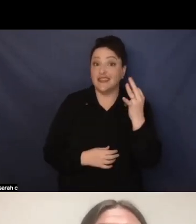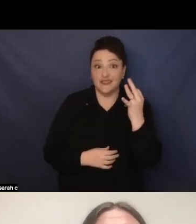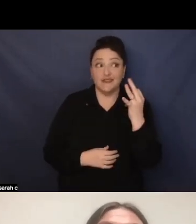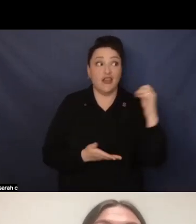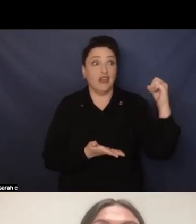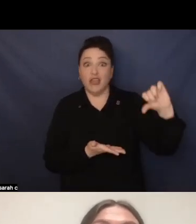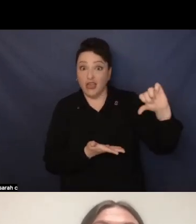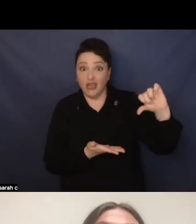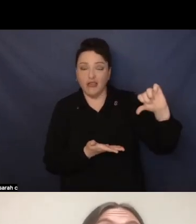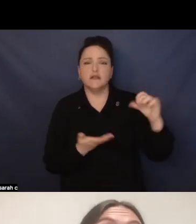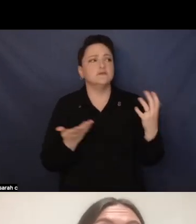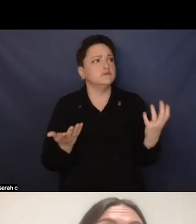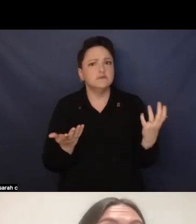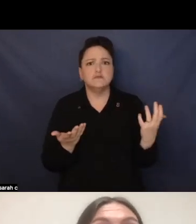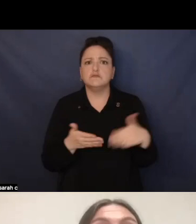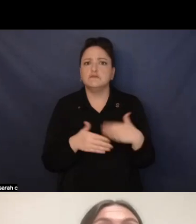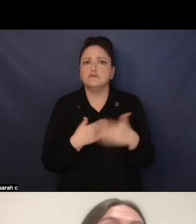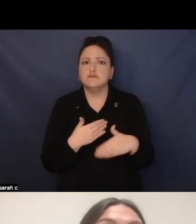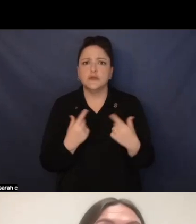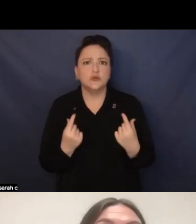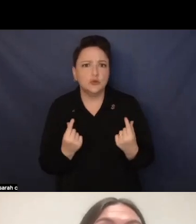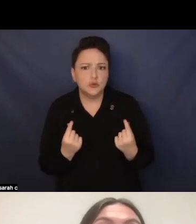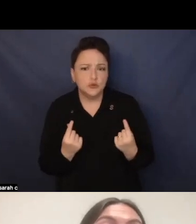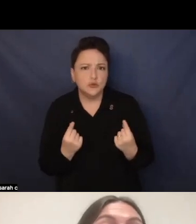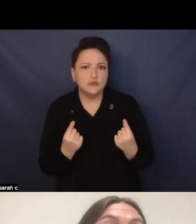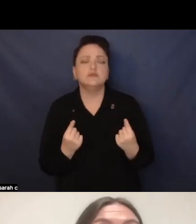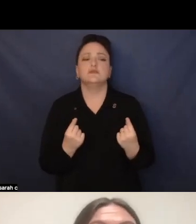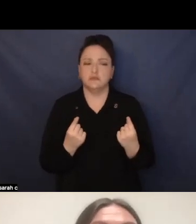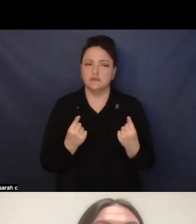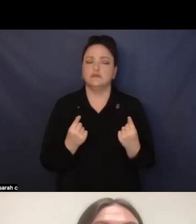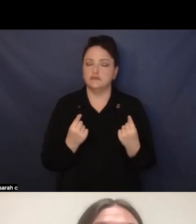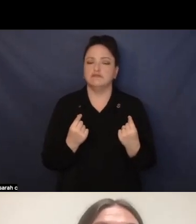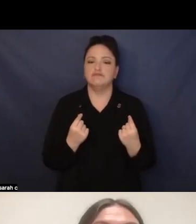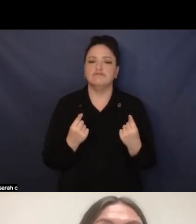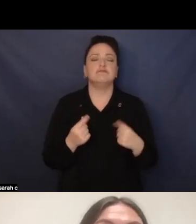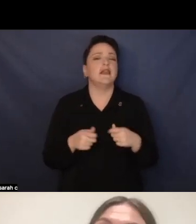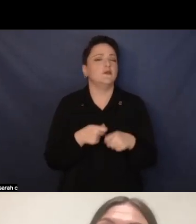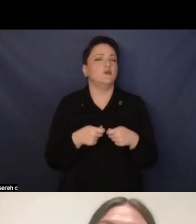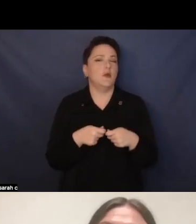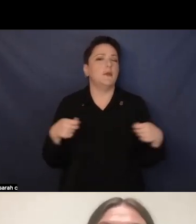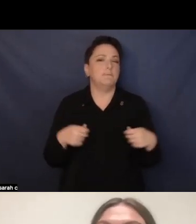request is denied. And then leave ourselves a good amount of time for questions and answers. As well.